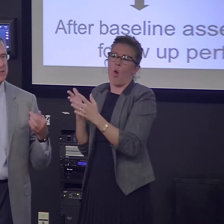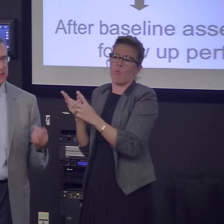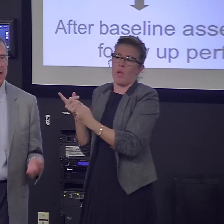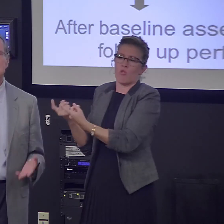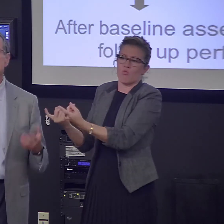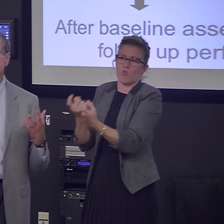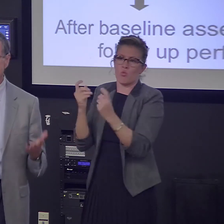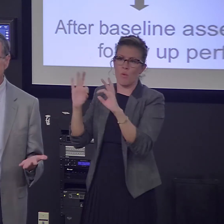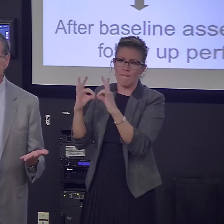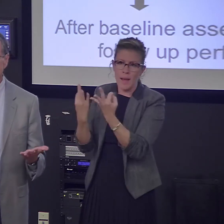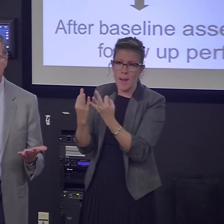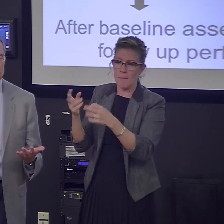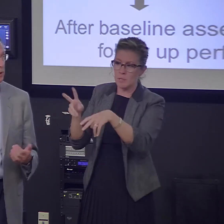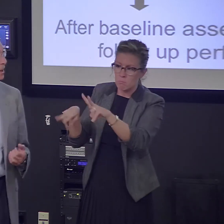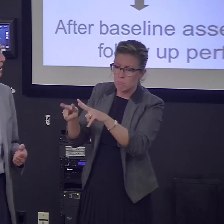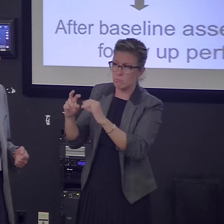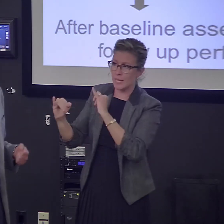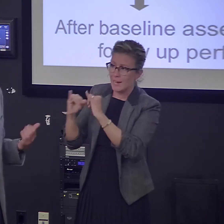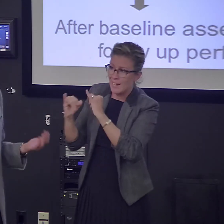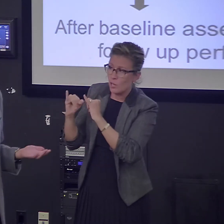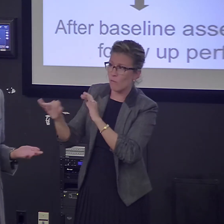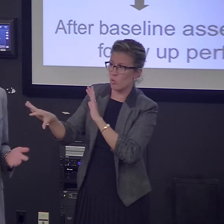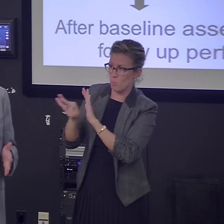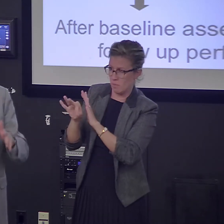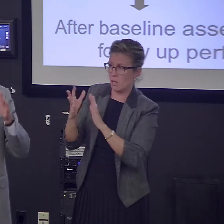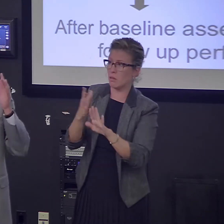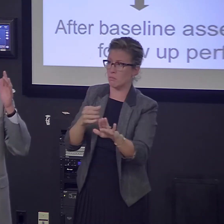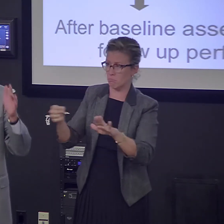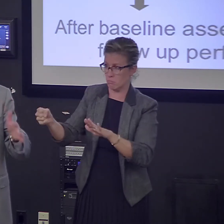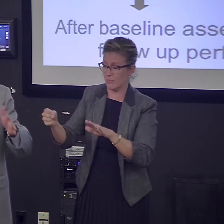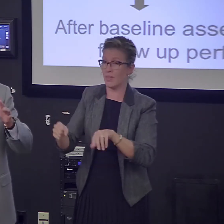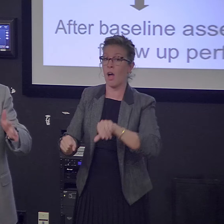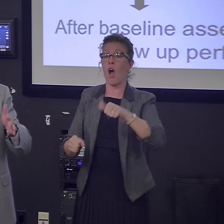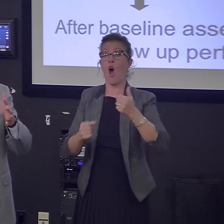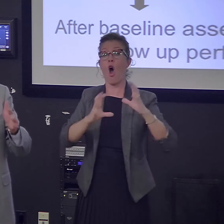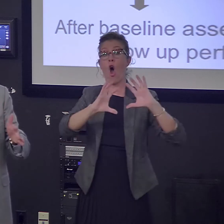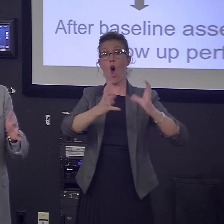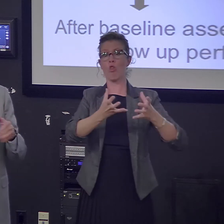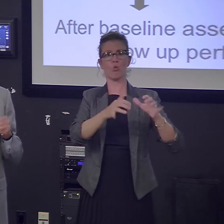and selected and interviewed. The other group of children remained where they were.